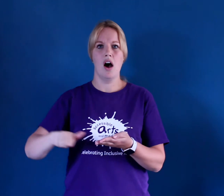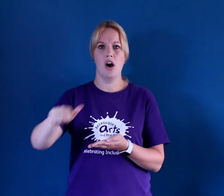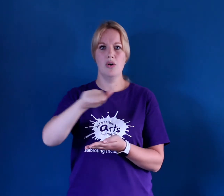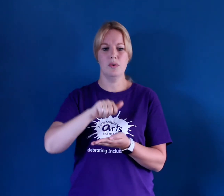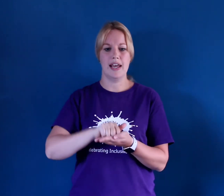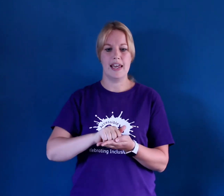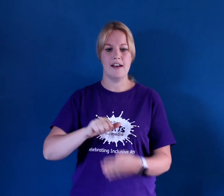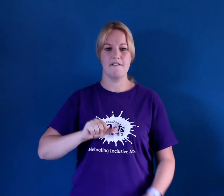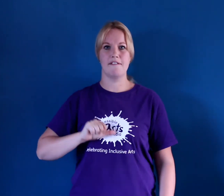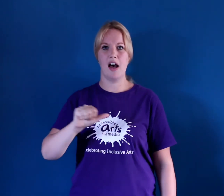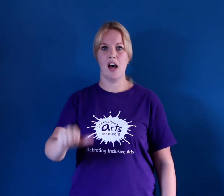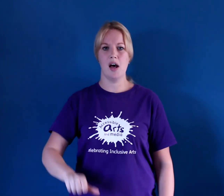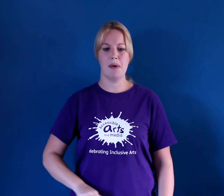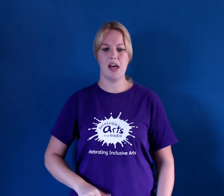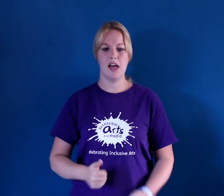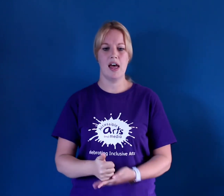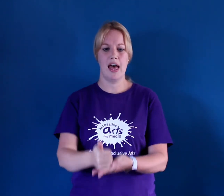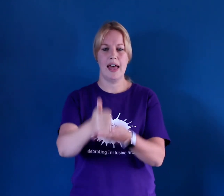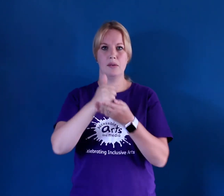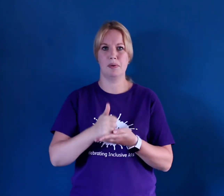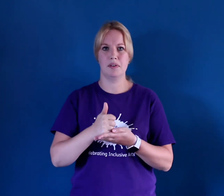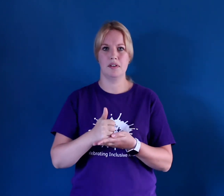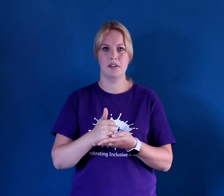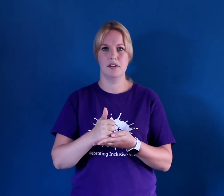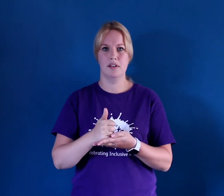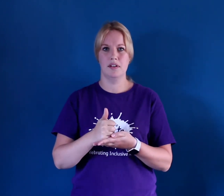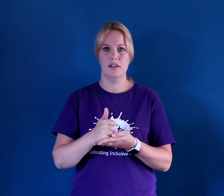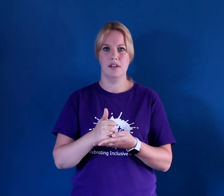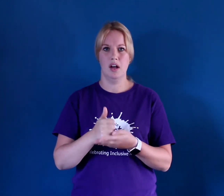Holy farmer help.